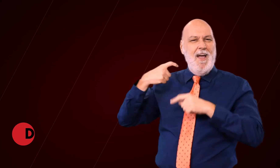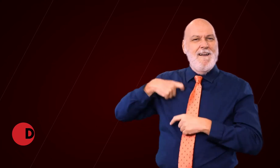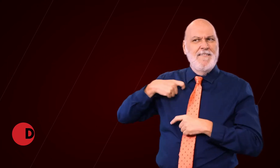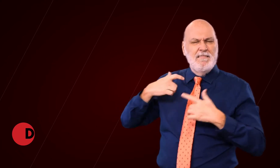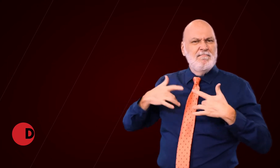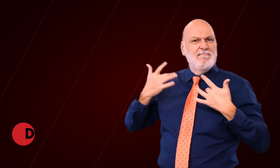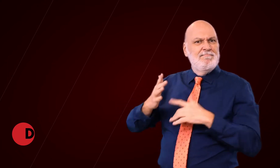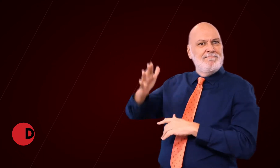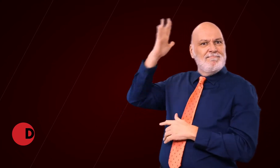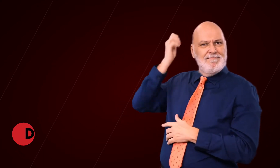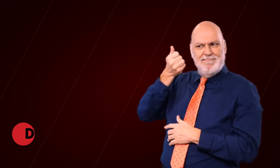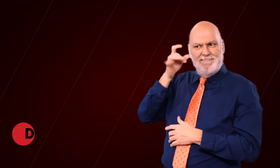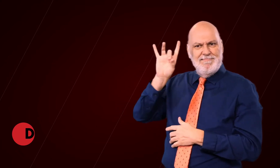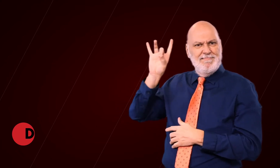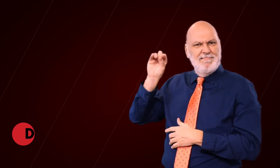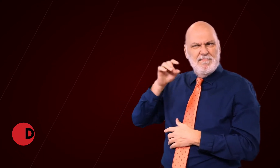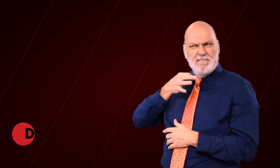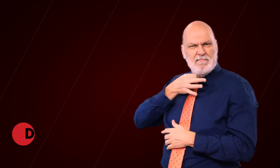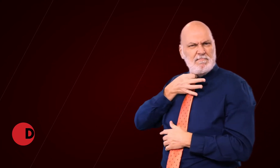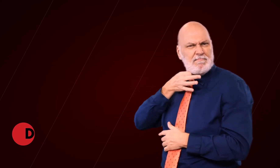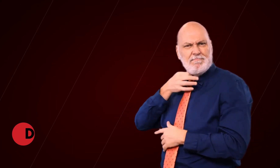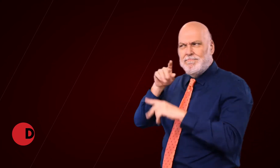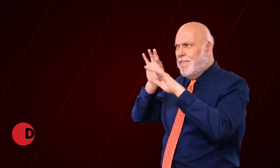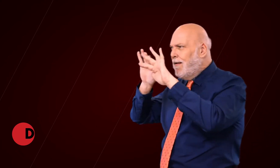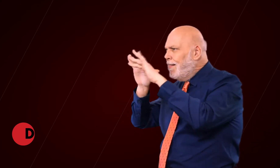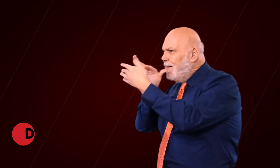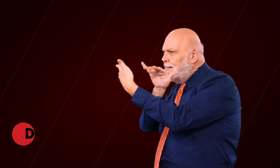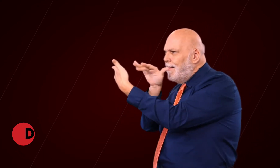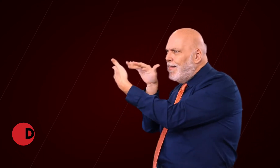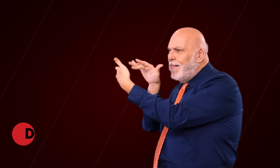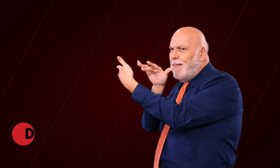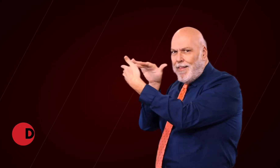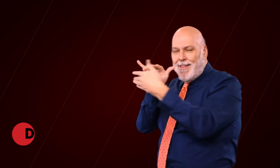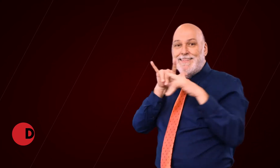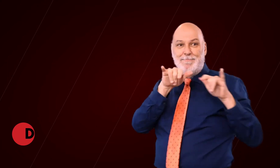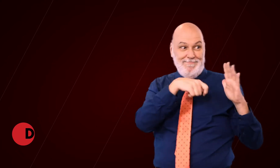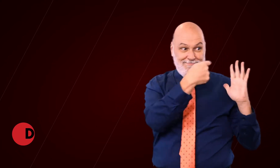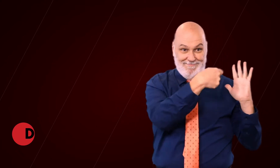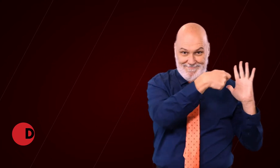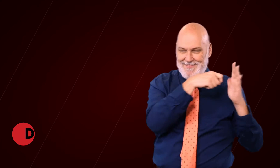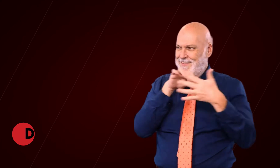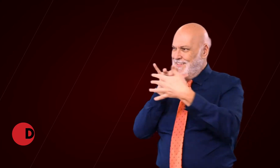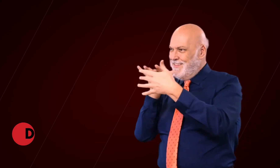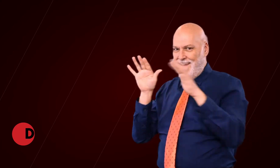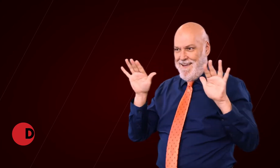Mark became curious about the Milan Conference.